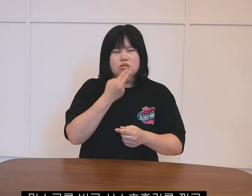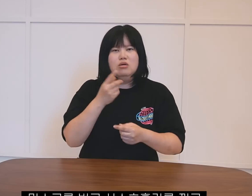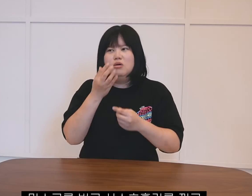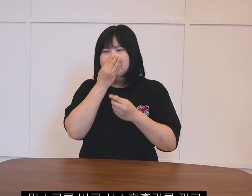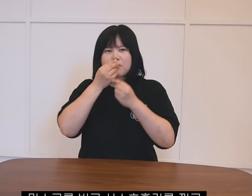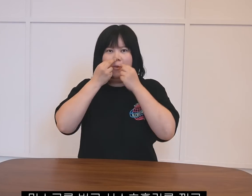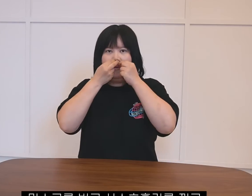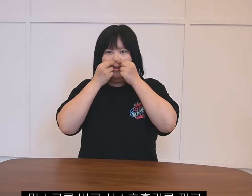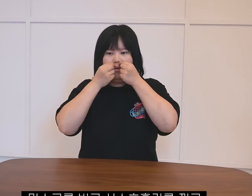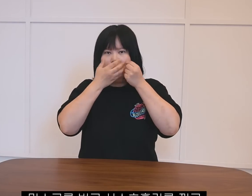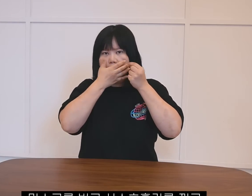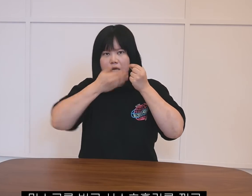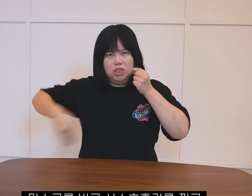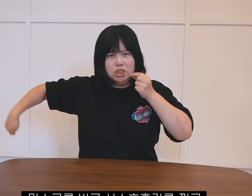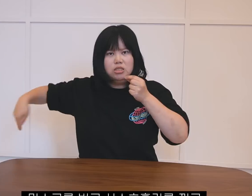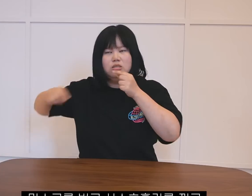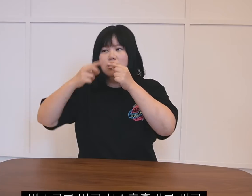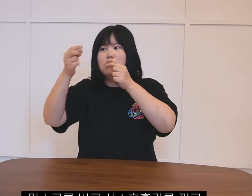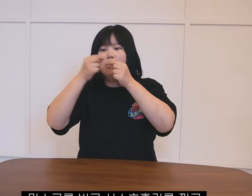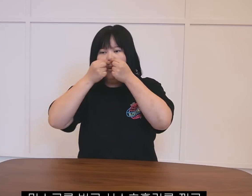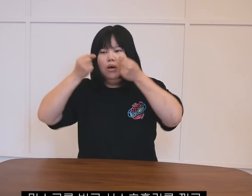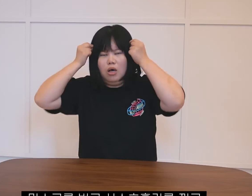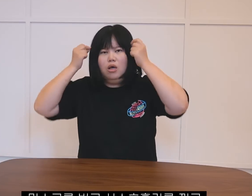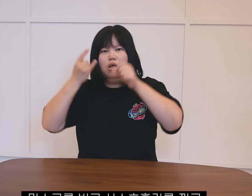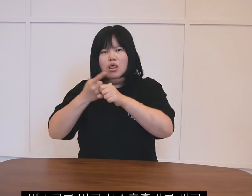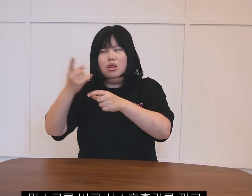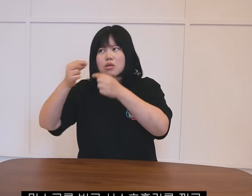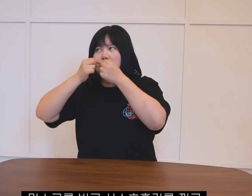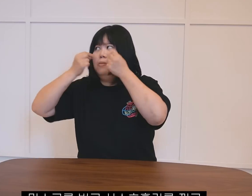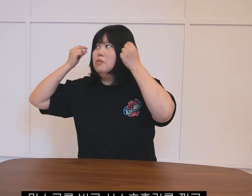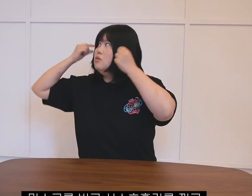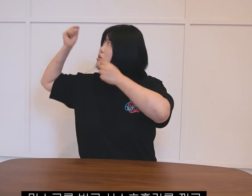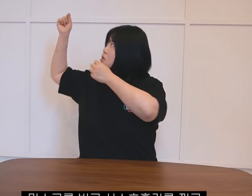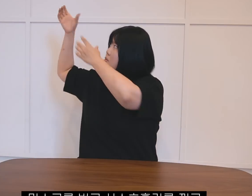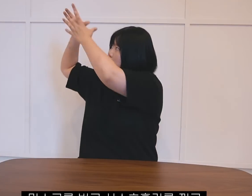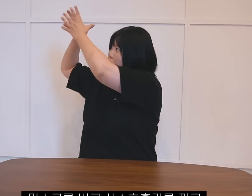Taking off the mask and putting on a respirator to breathe,